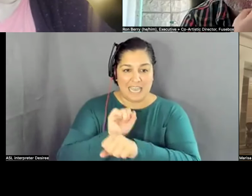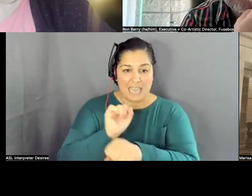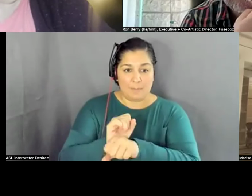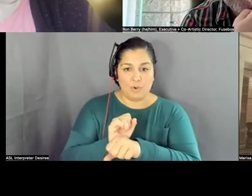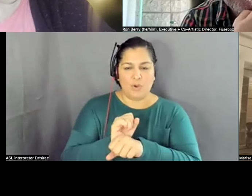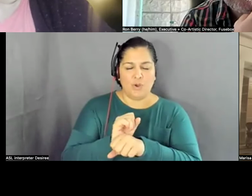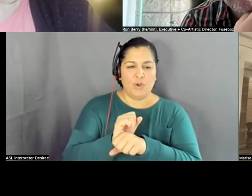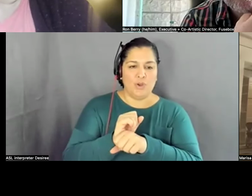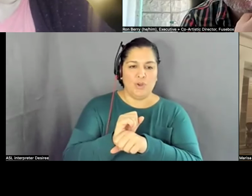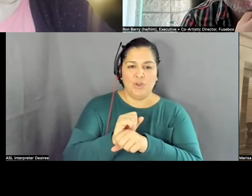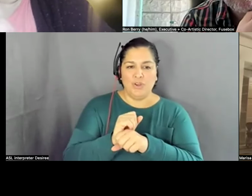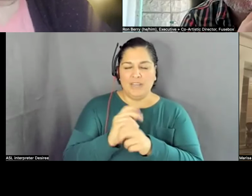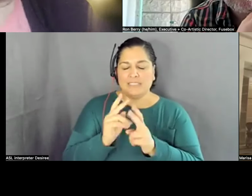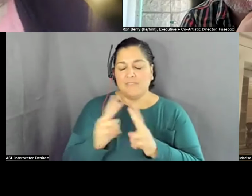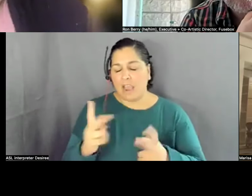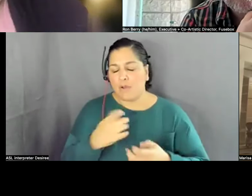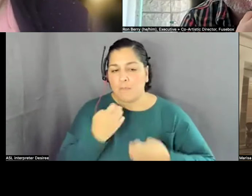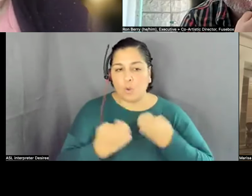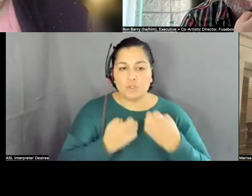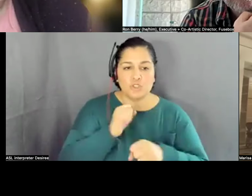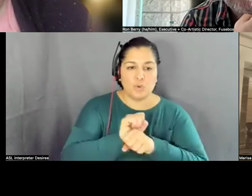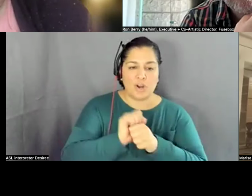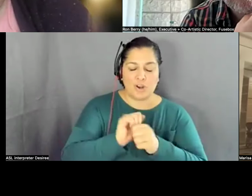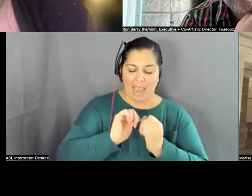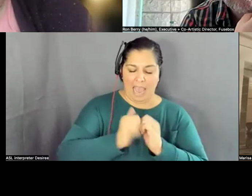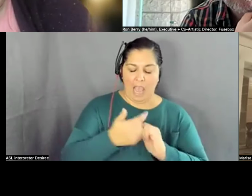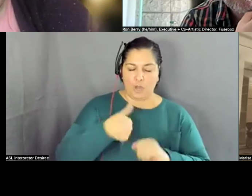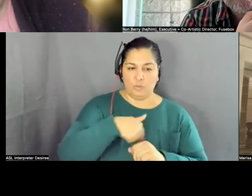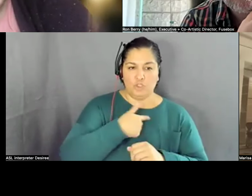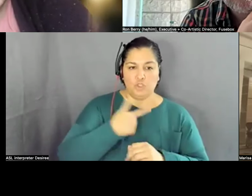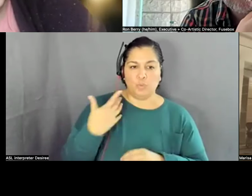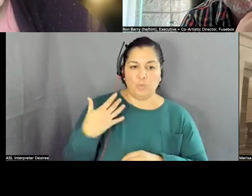how do we credit, compensate and converse about our credit in compensation